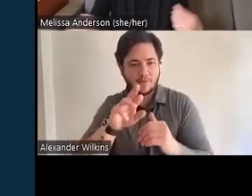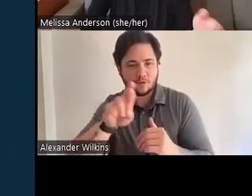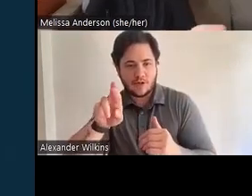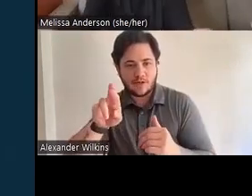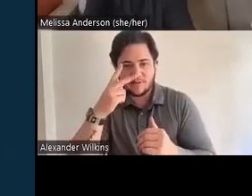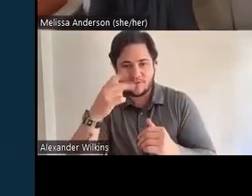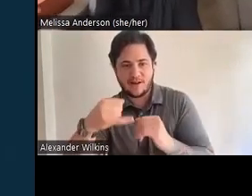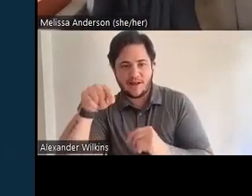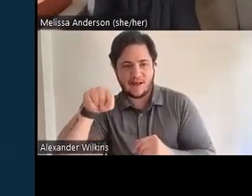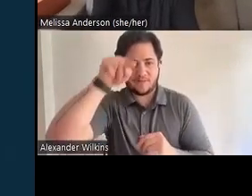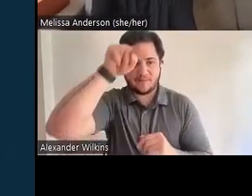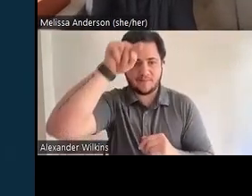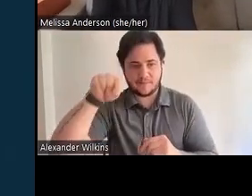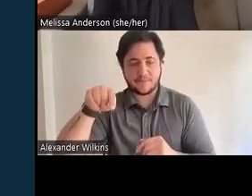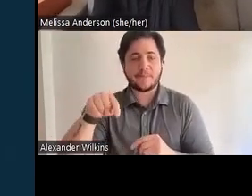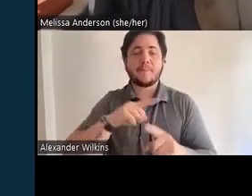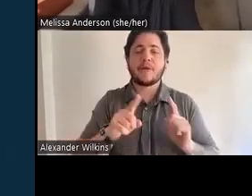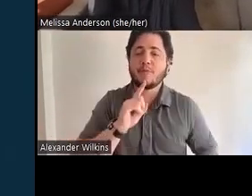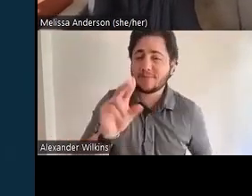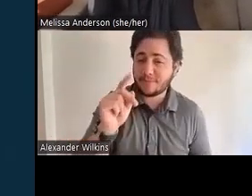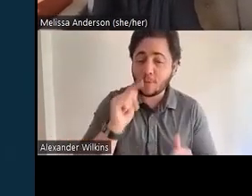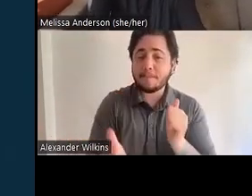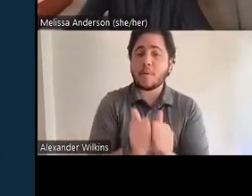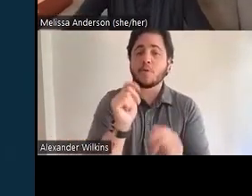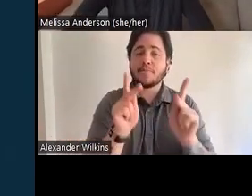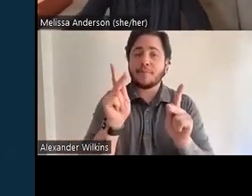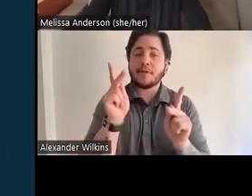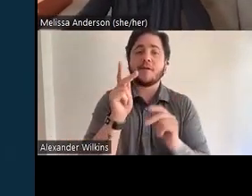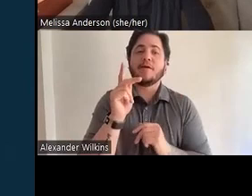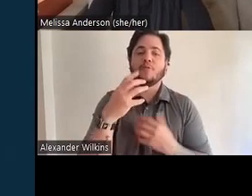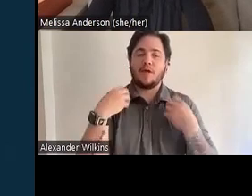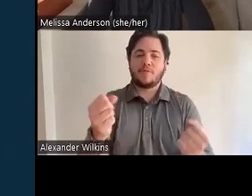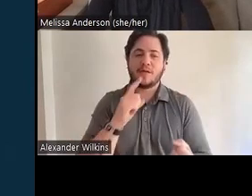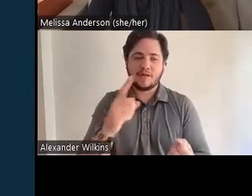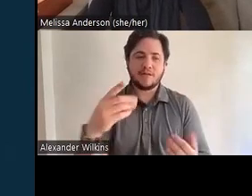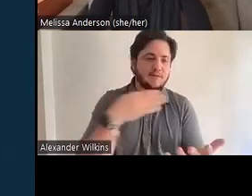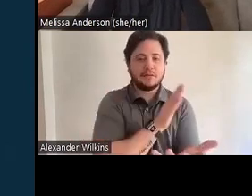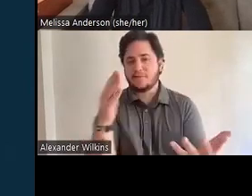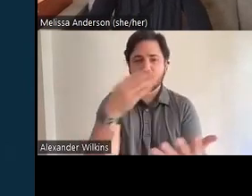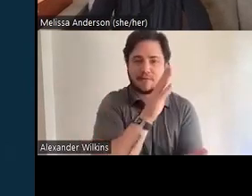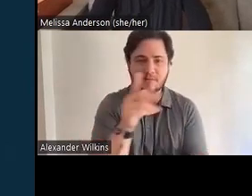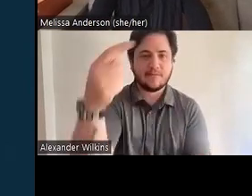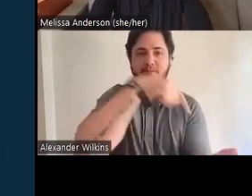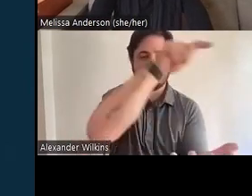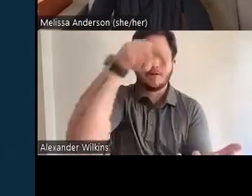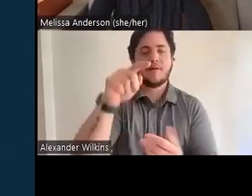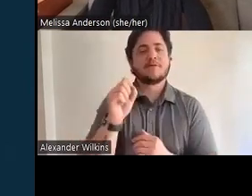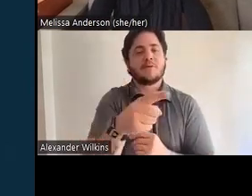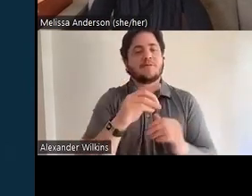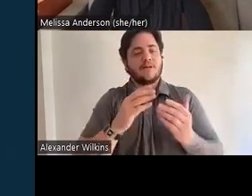it's not quick ride, right. It's not a straight line. It's tough. And recovery, you know,